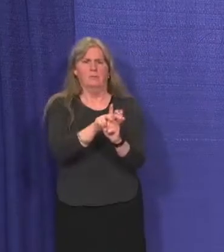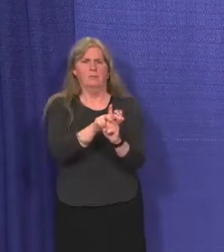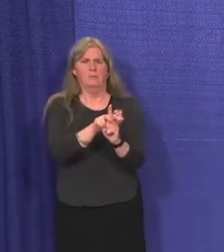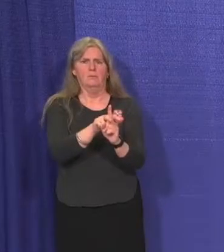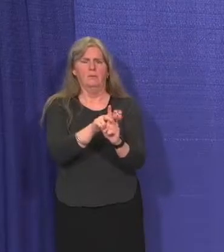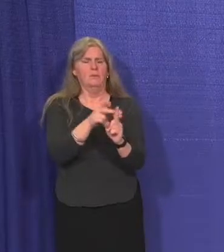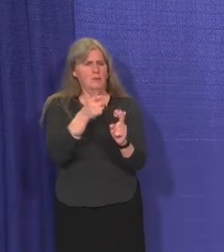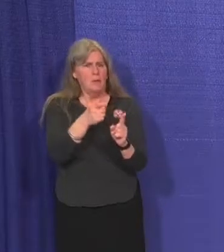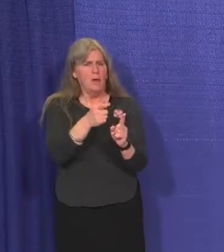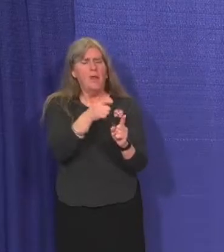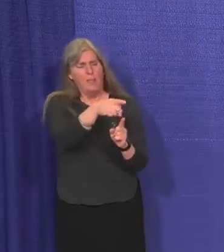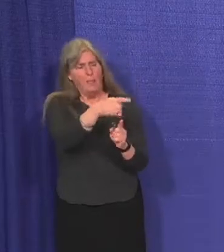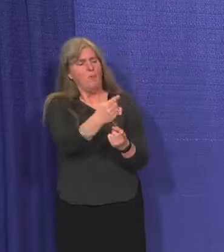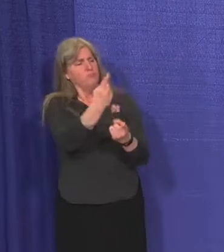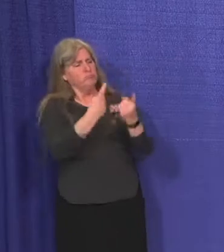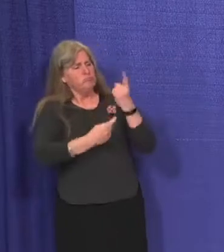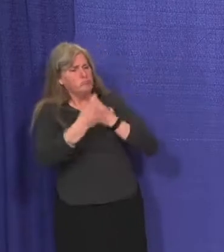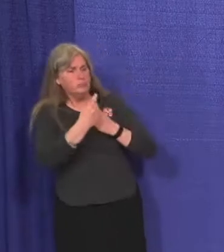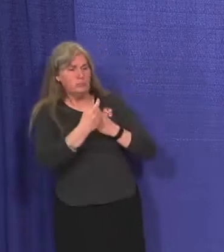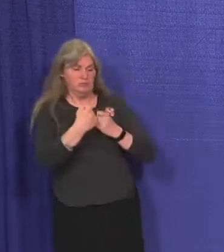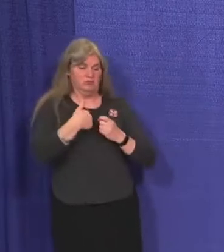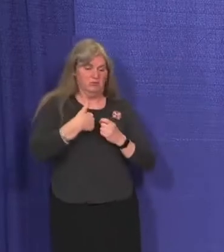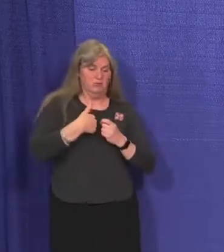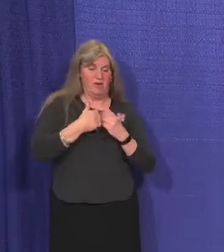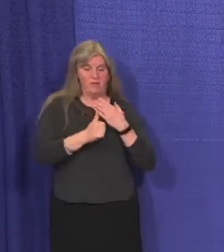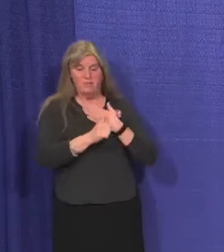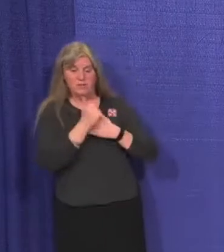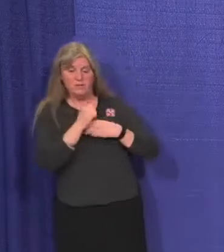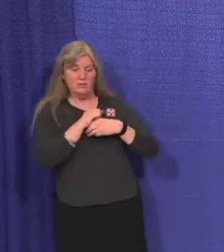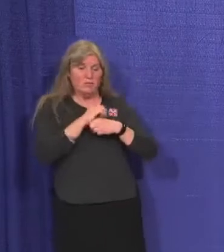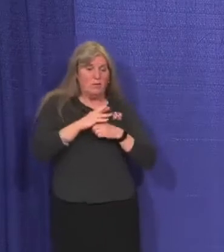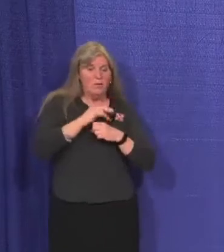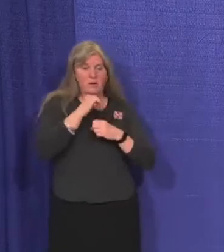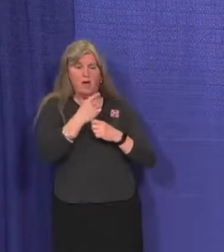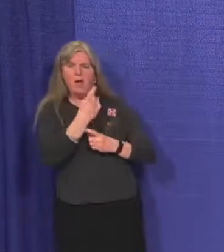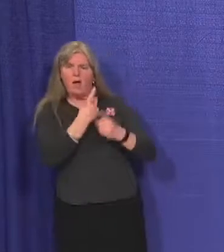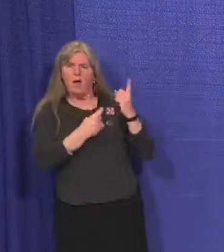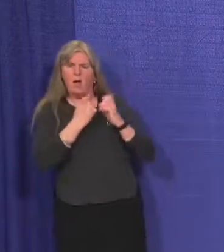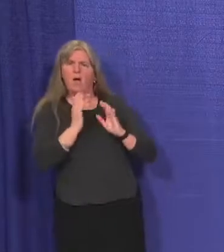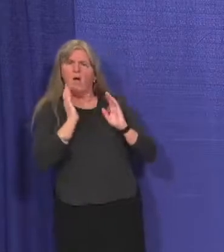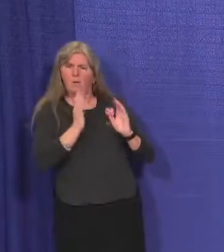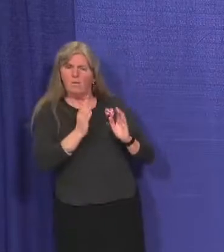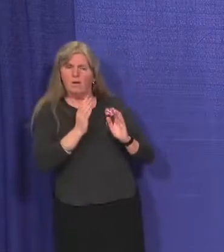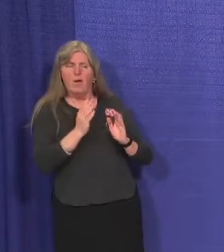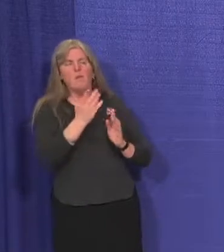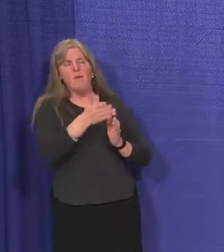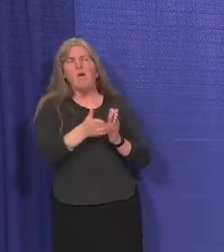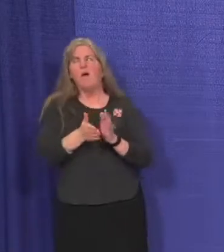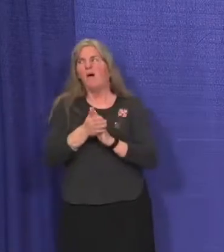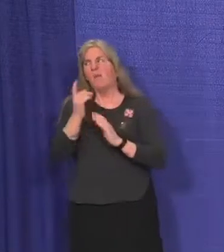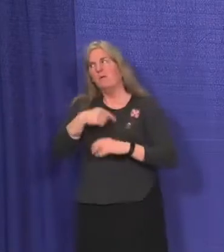If you experience new symptoms you should take the online assessment.